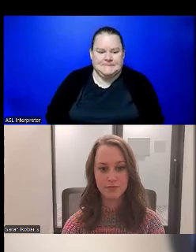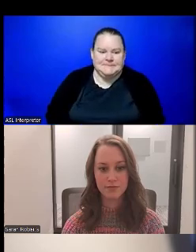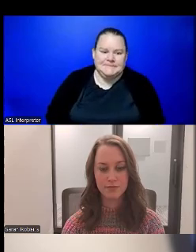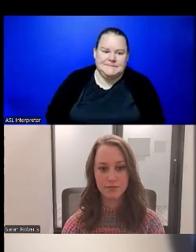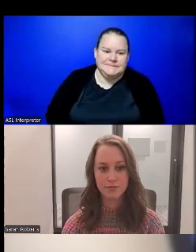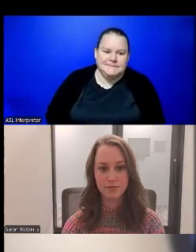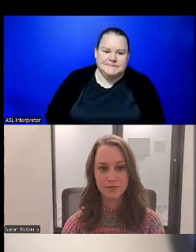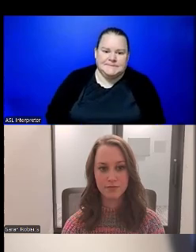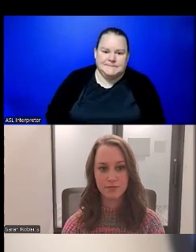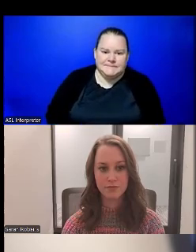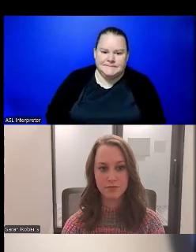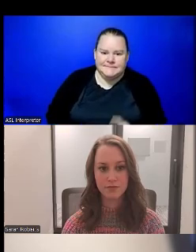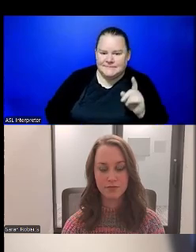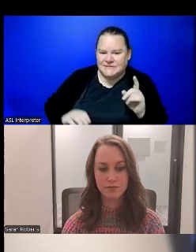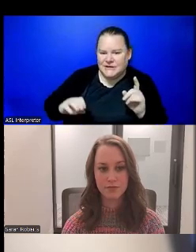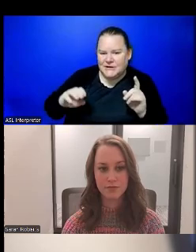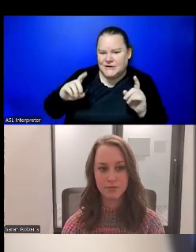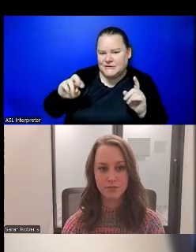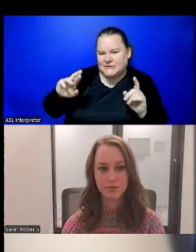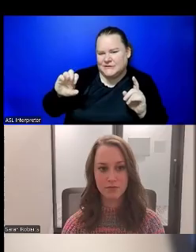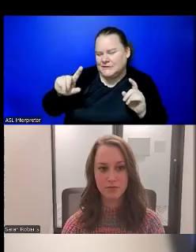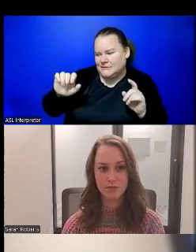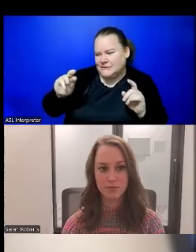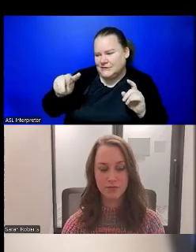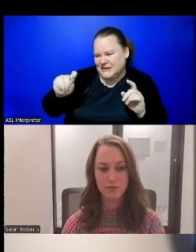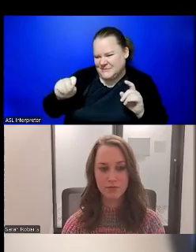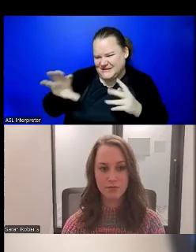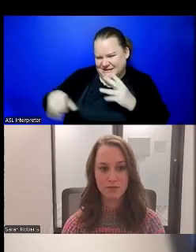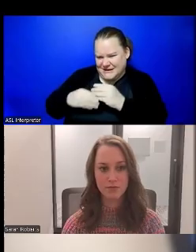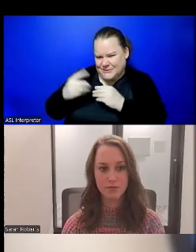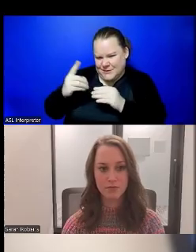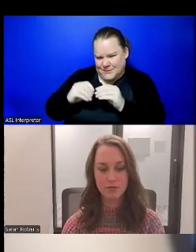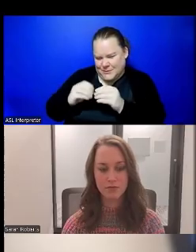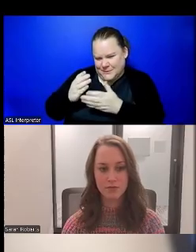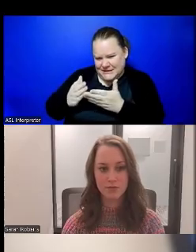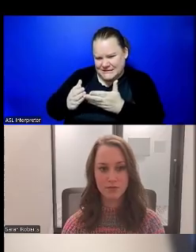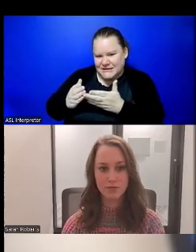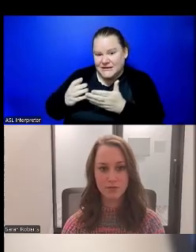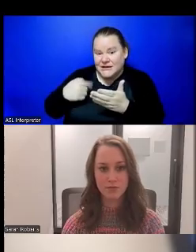Scott Clements: I could add one more piece kind of around that, that we're very fortunate here in Utah, that we have a very